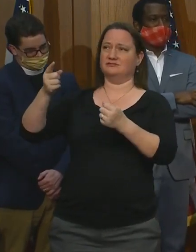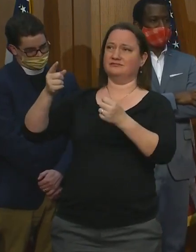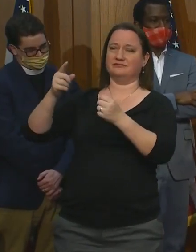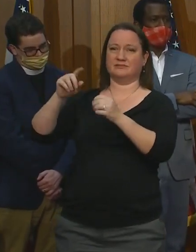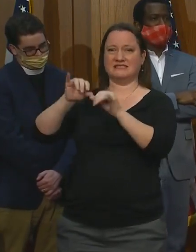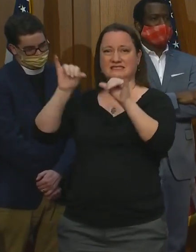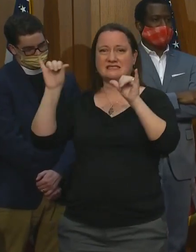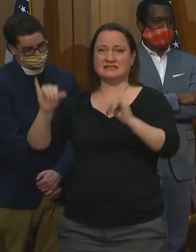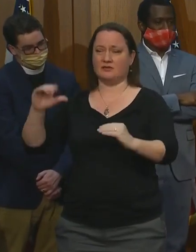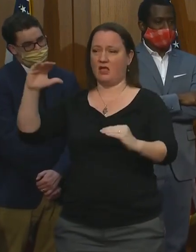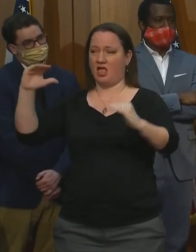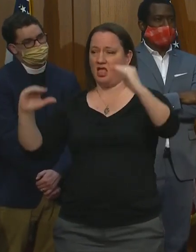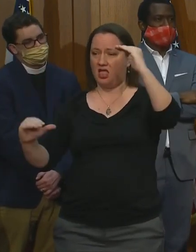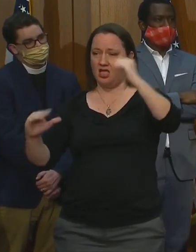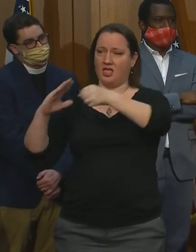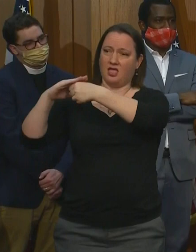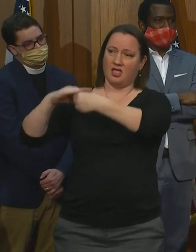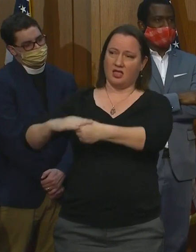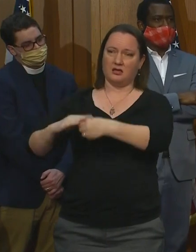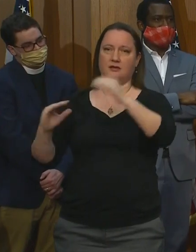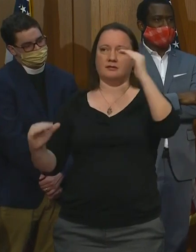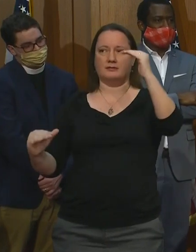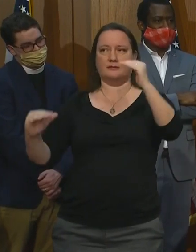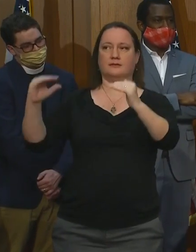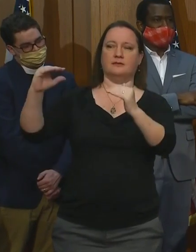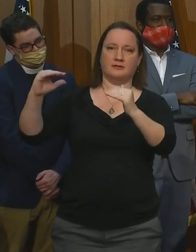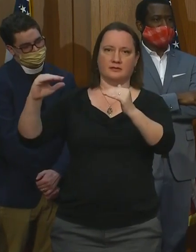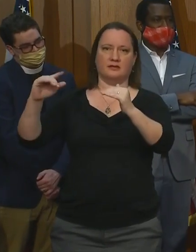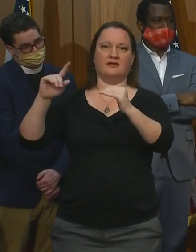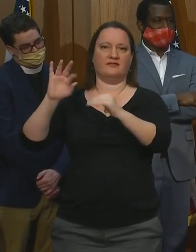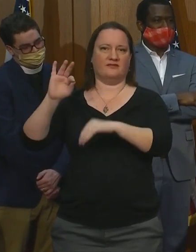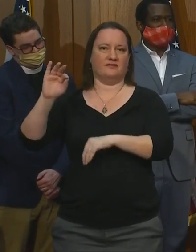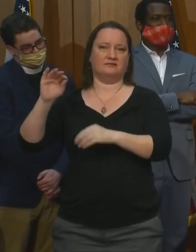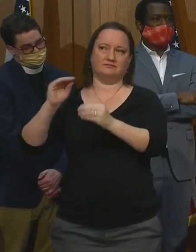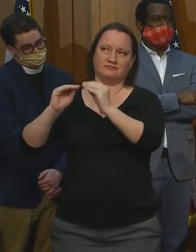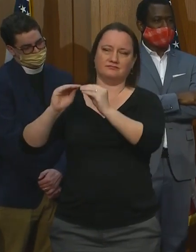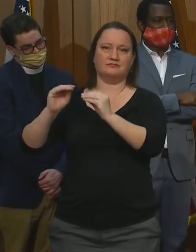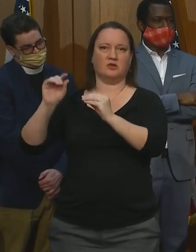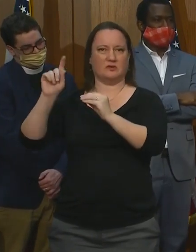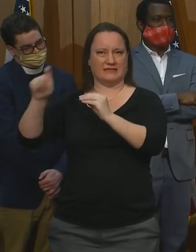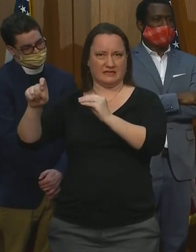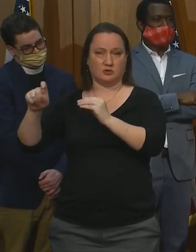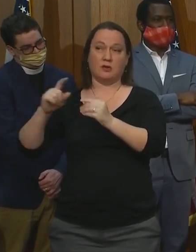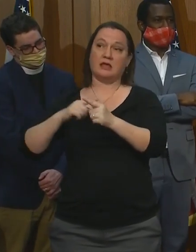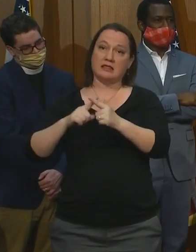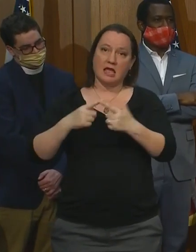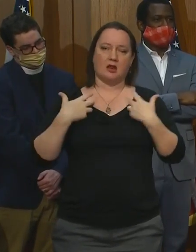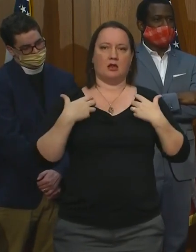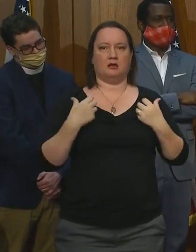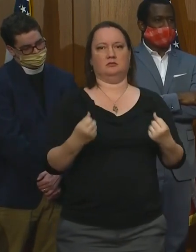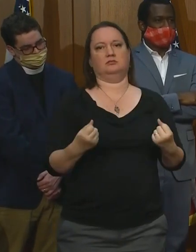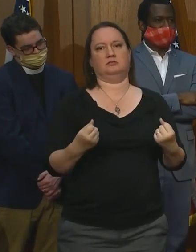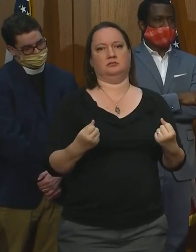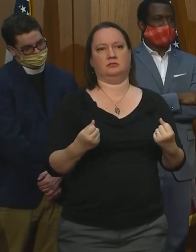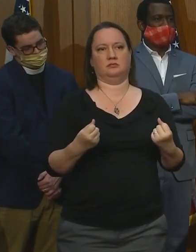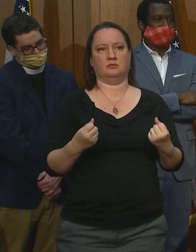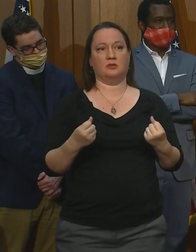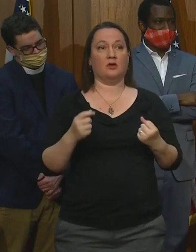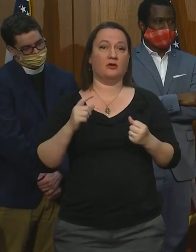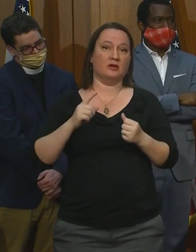DISMANTLED THE SYSTEMS THAT OPPRESS BLACK AND BROWN PEOPLE. AND THE ONLY WAY THAT WE CAN